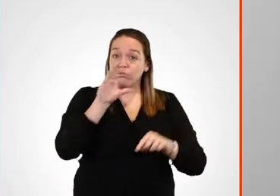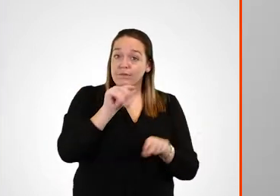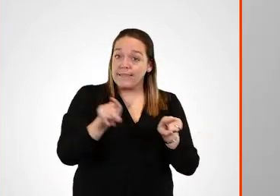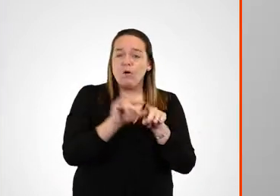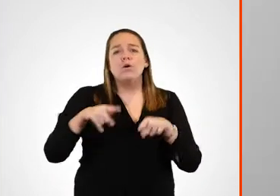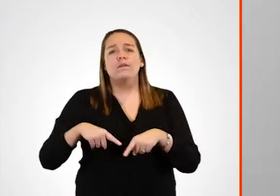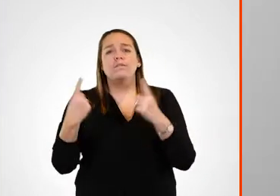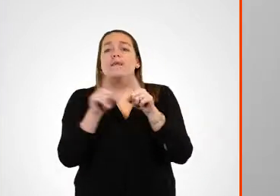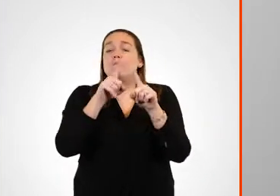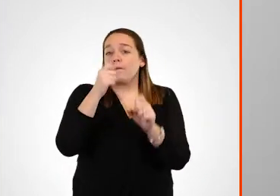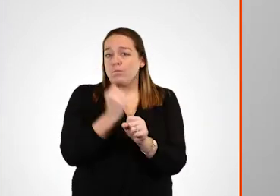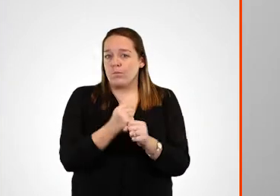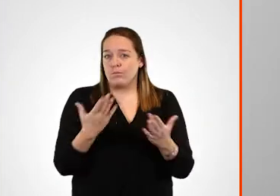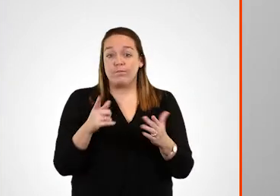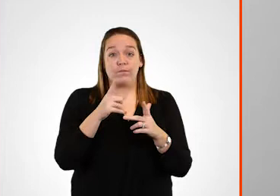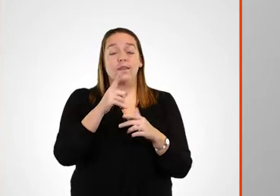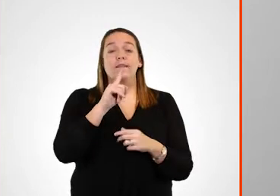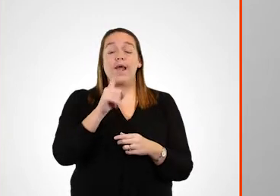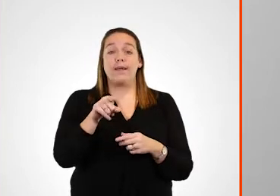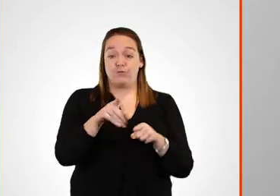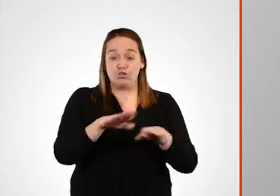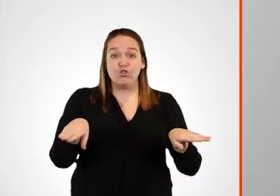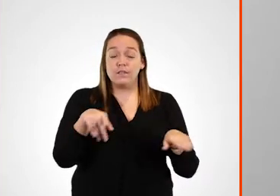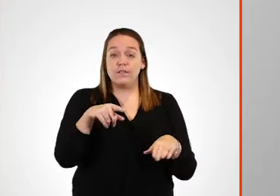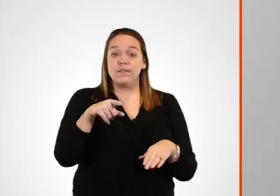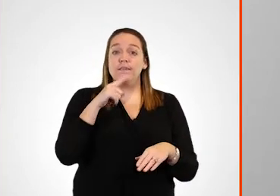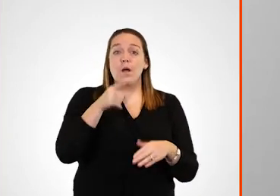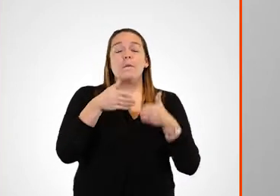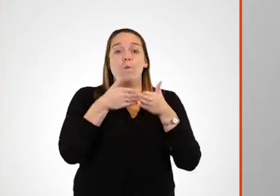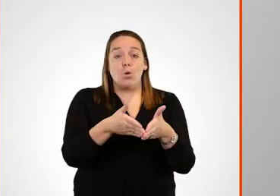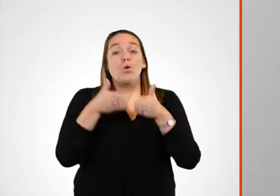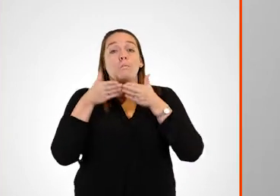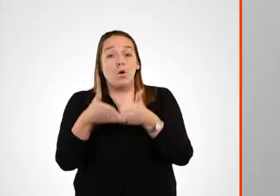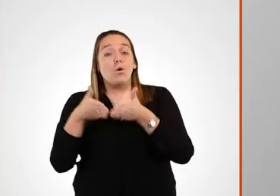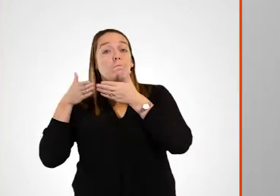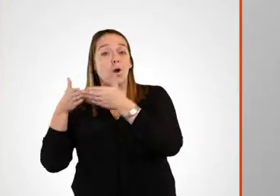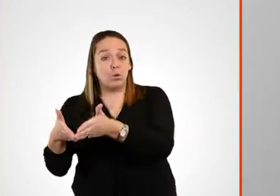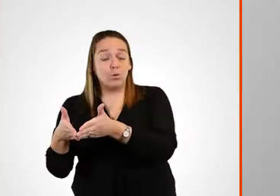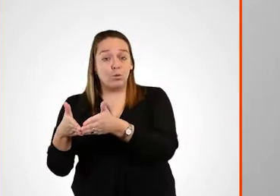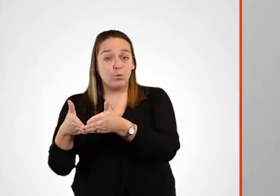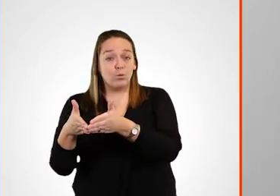For example, if the word was "boat" and the child said "boat, boat, boat",